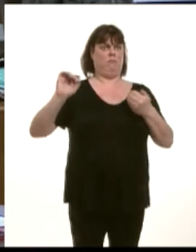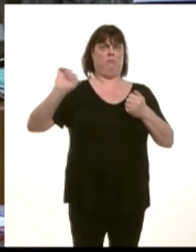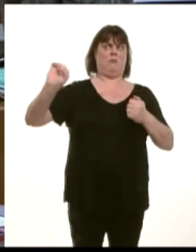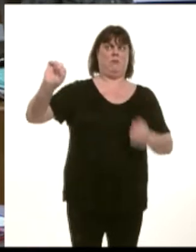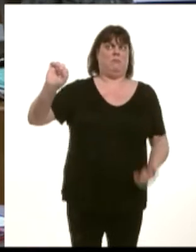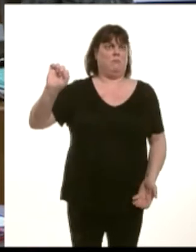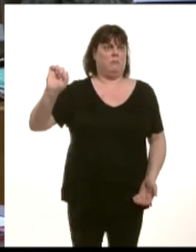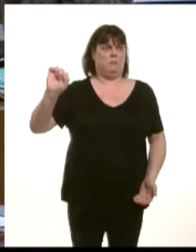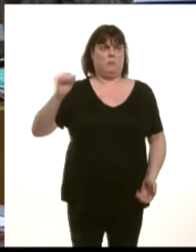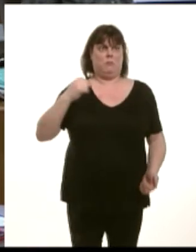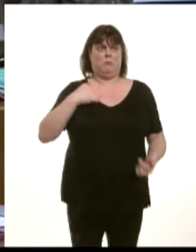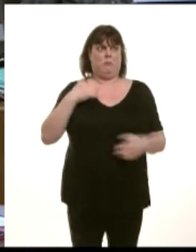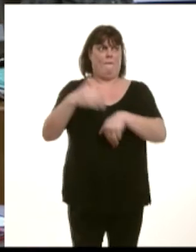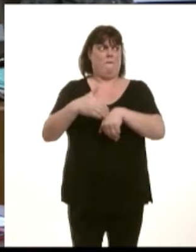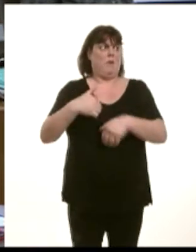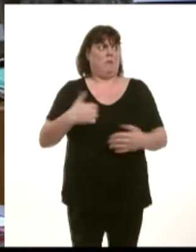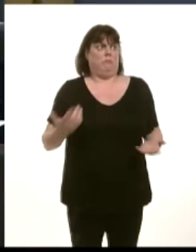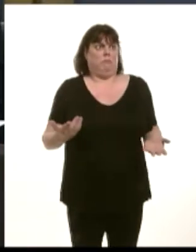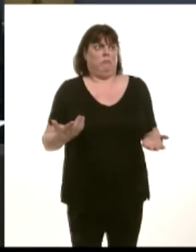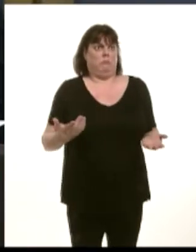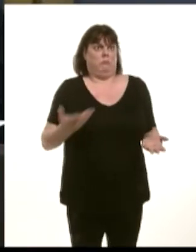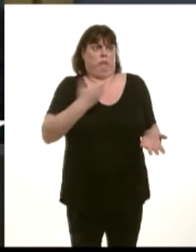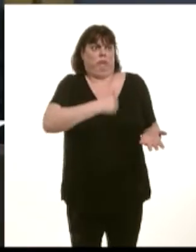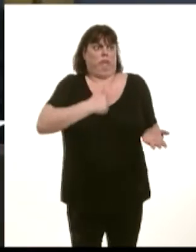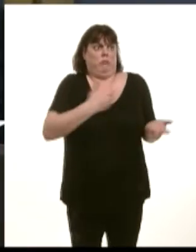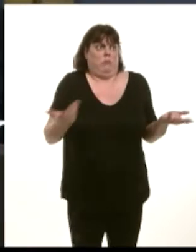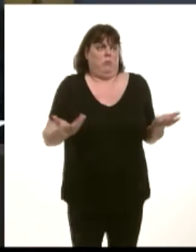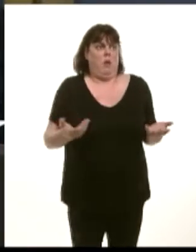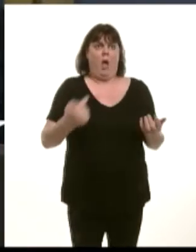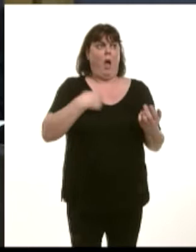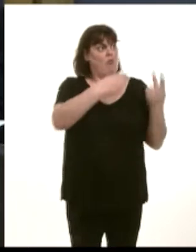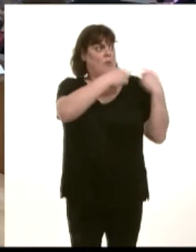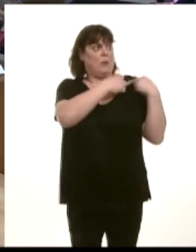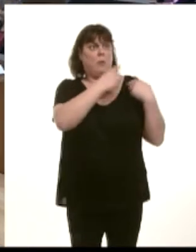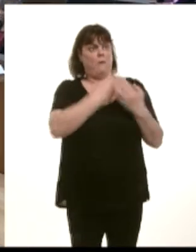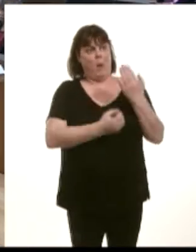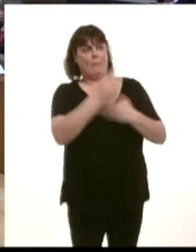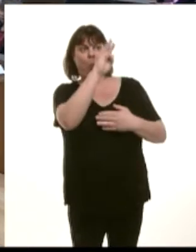I take the view, I’m afraid, that I am responsible for answering questions on behalf of the Welsh